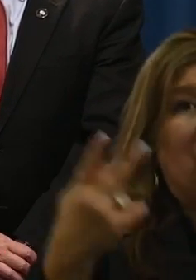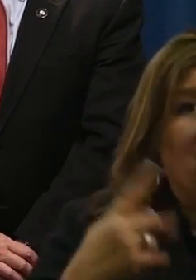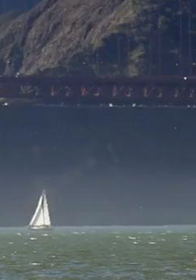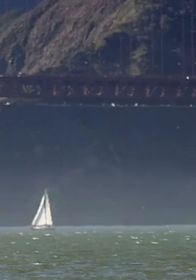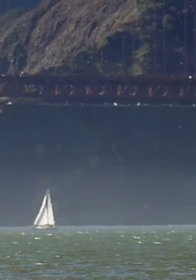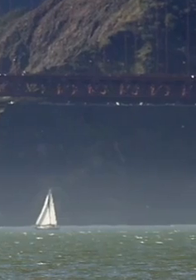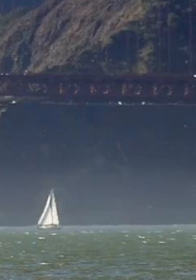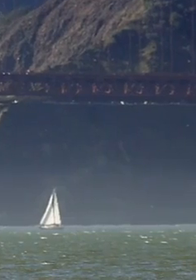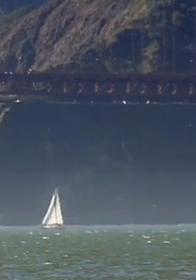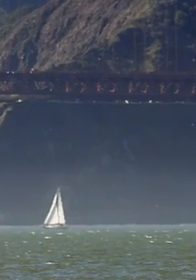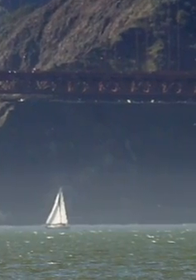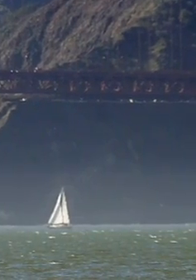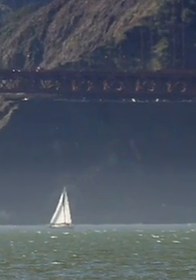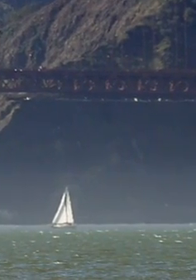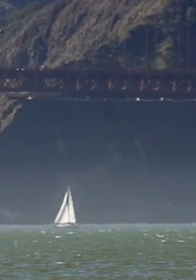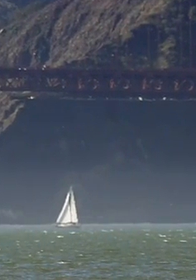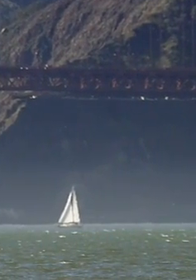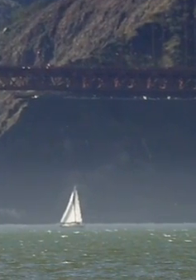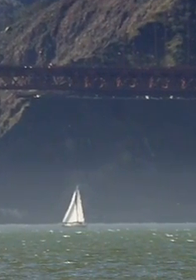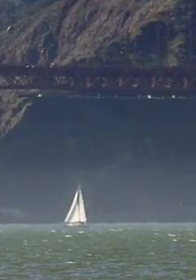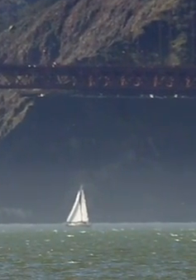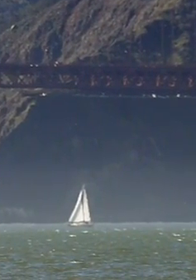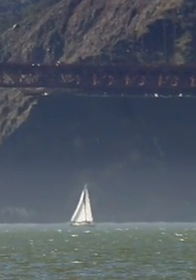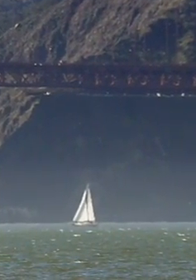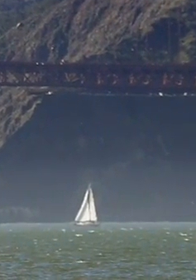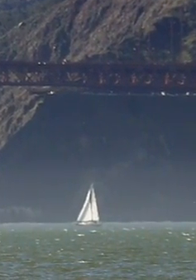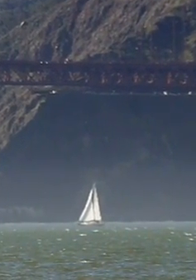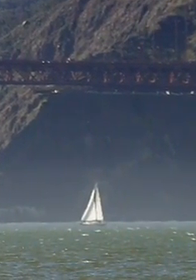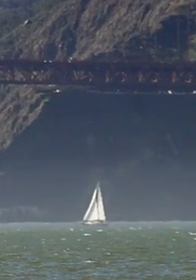specifically back to the city and county of San Francisco.